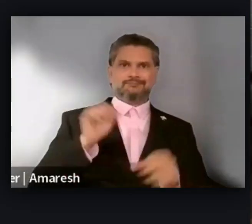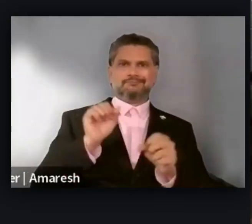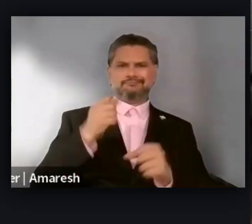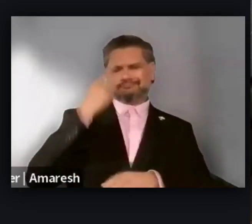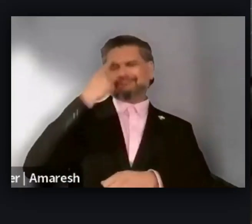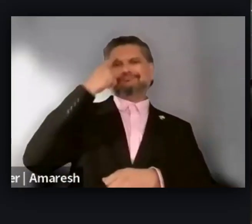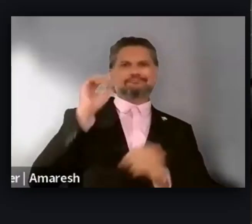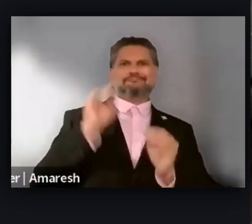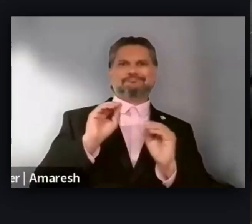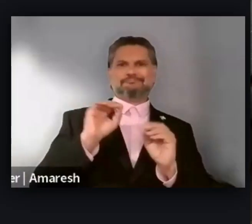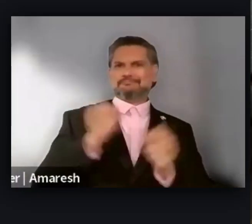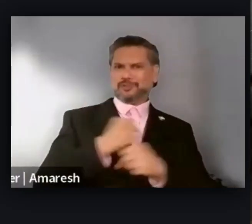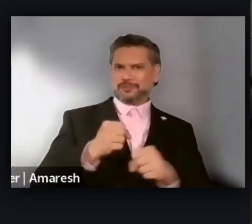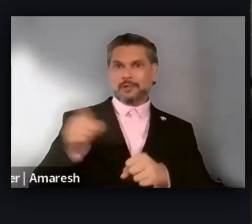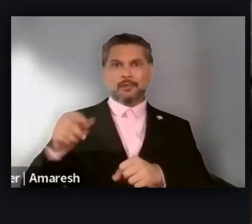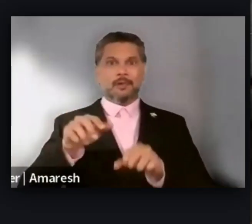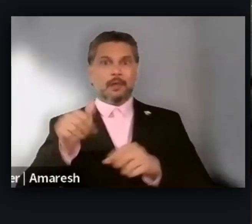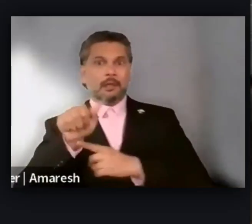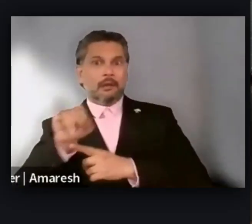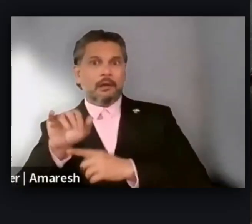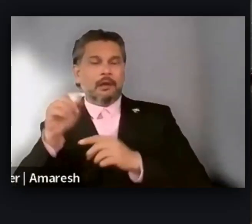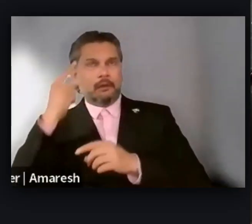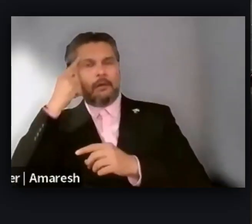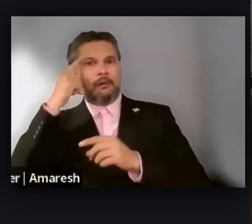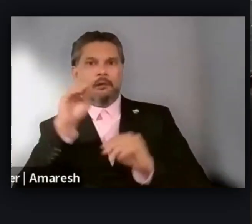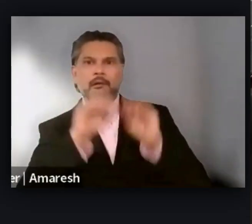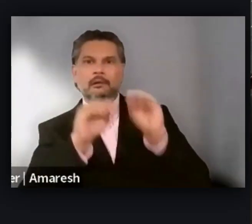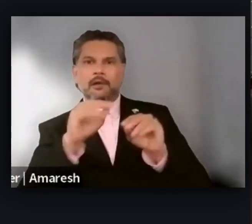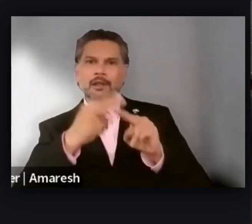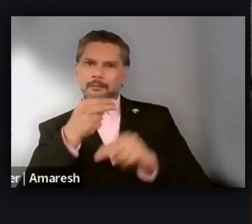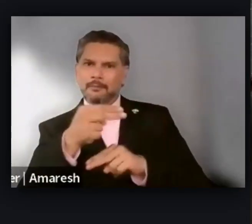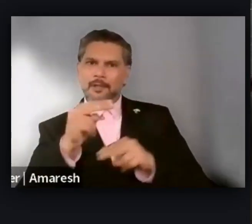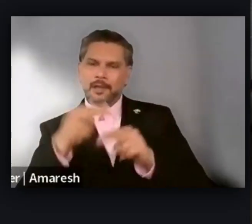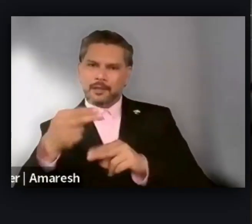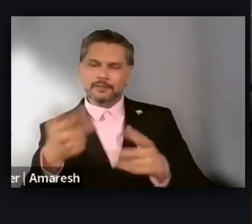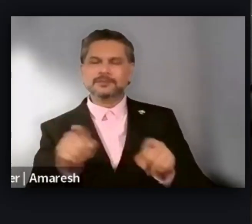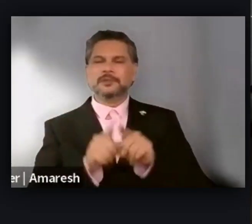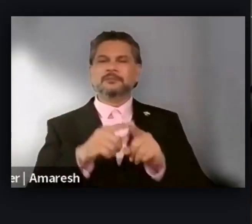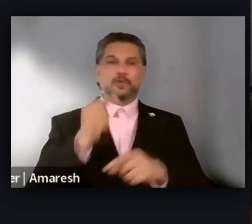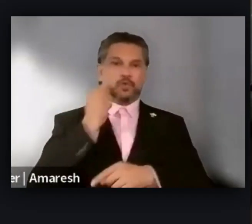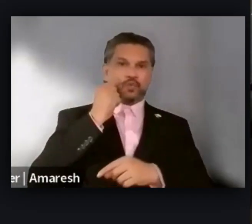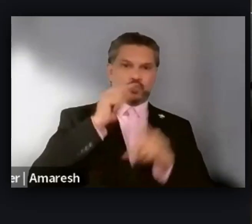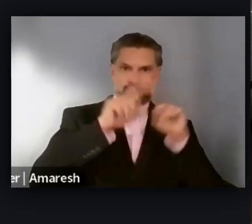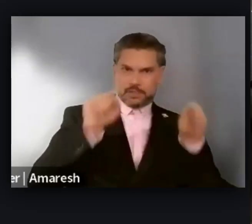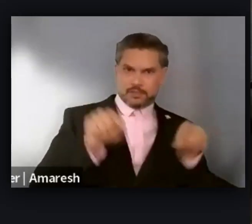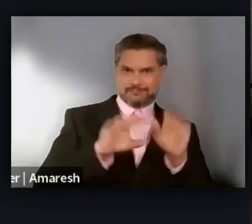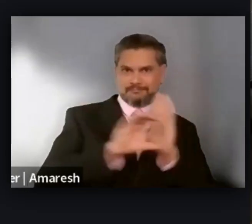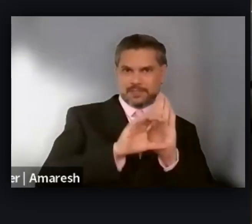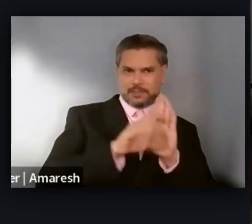I may not be putting the things in the right perspective, but a human, when they caption a